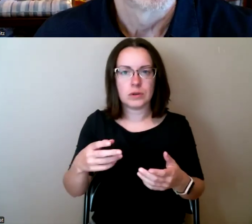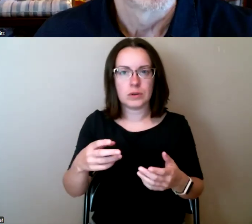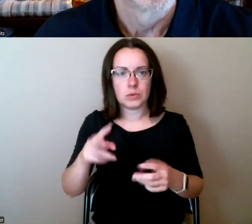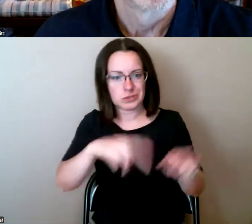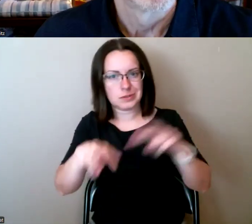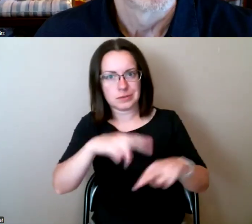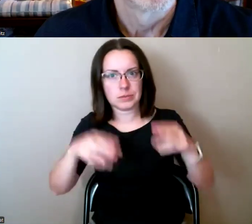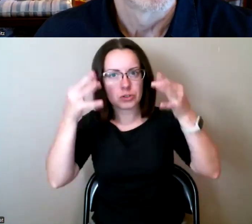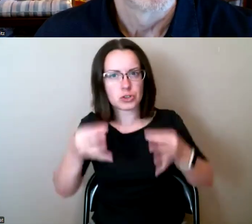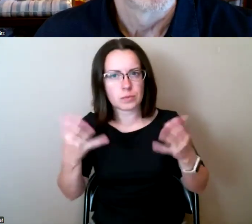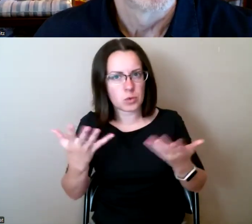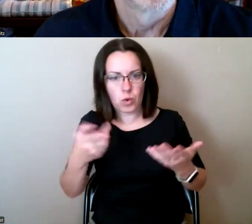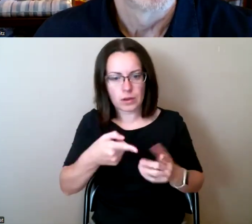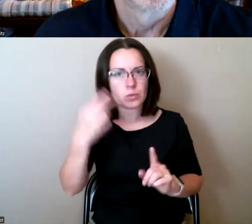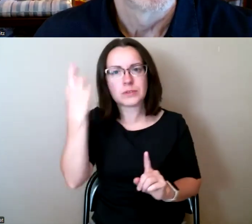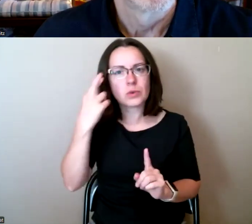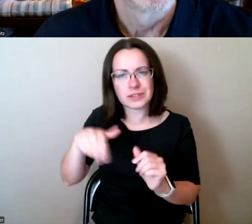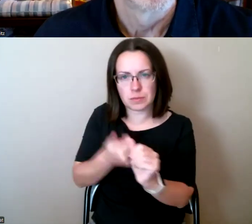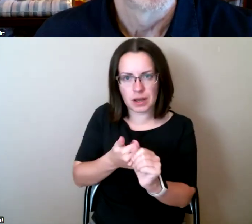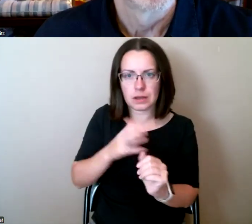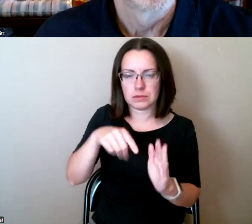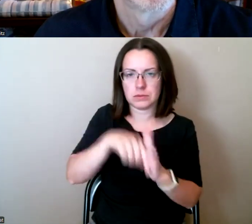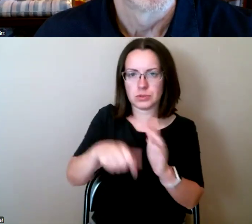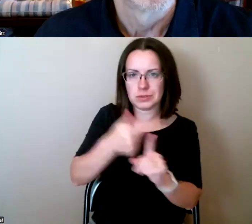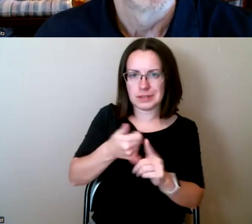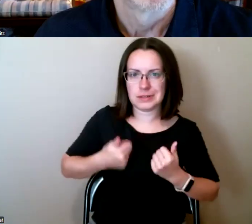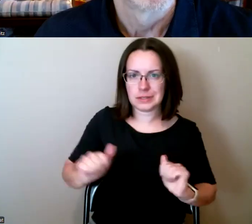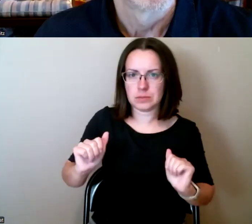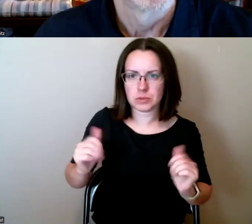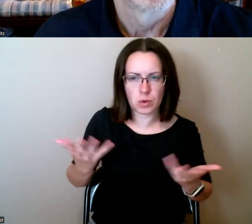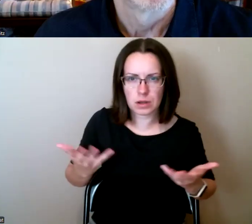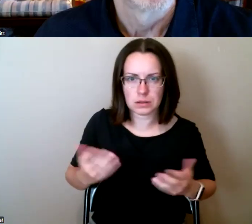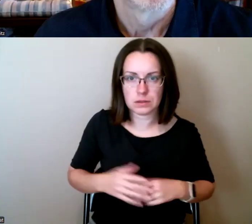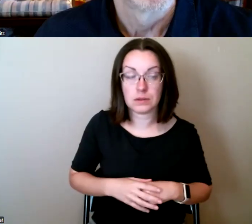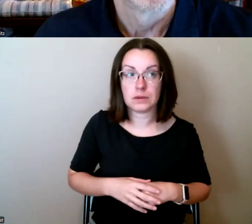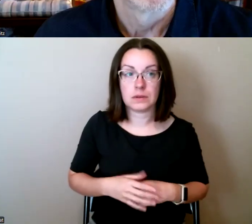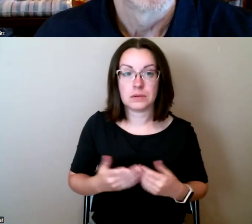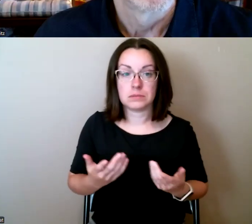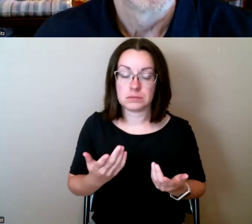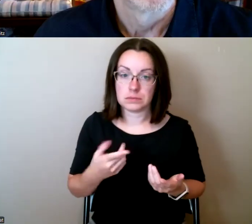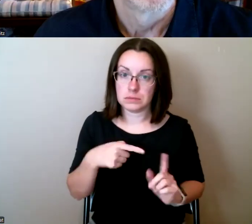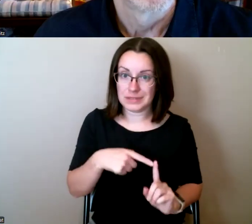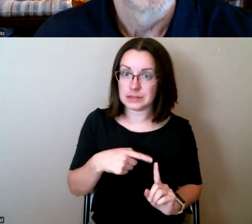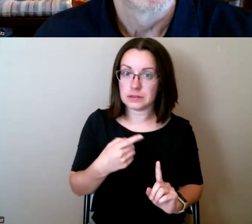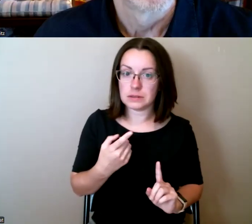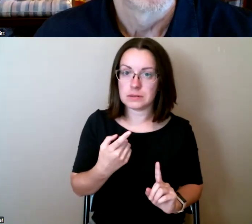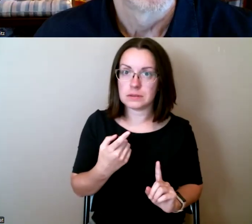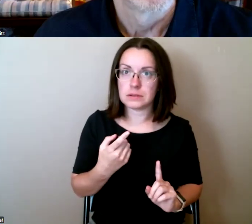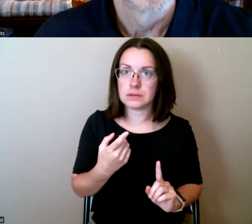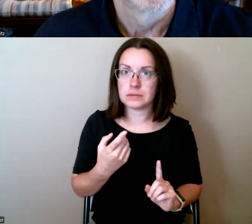of of that suicide attempt. Is it distinguishable somehow? Is that an an indication of of